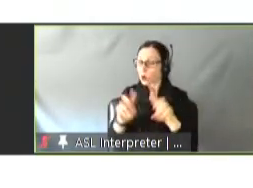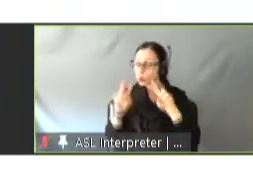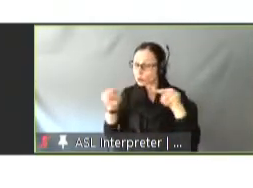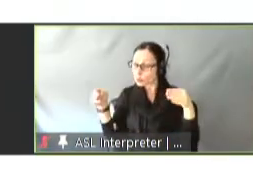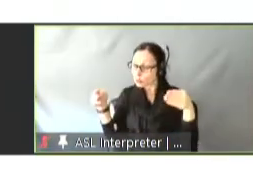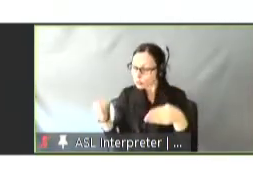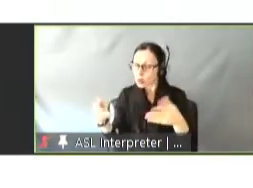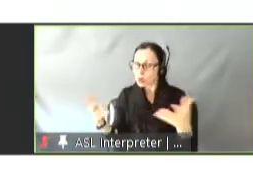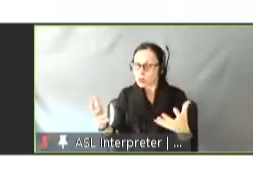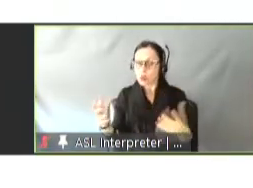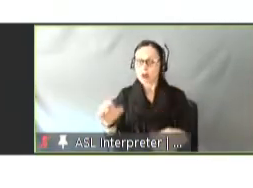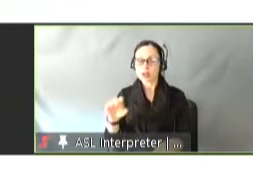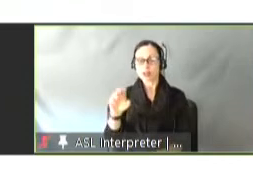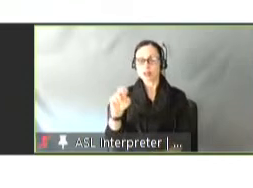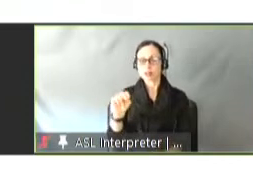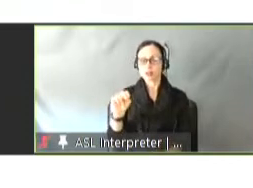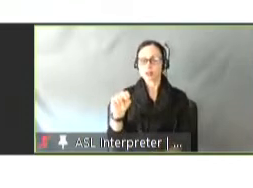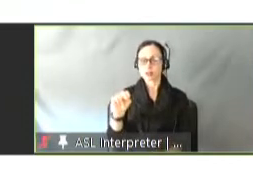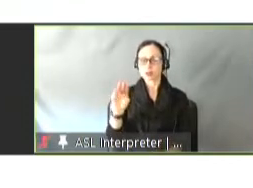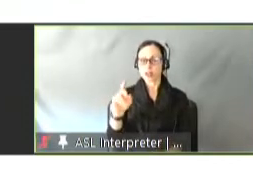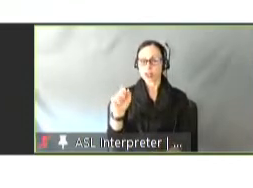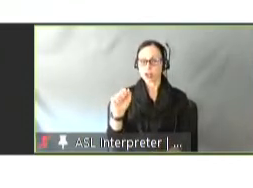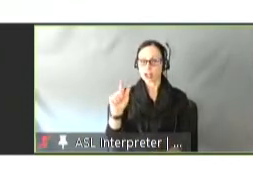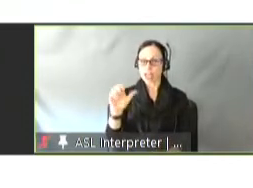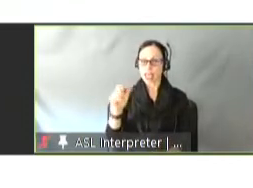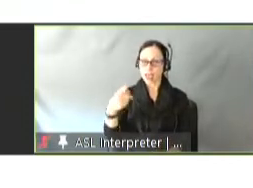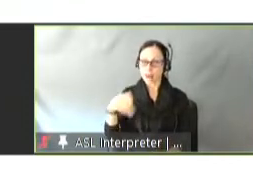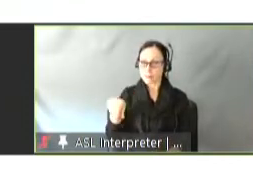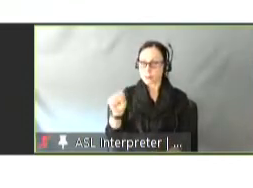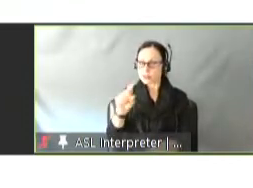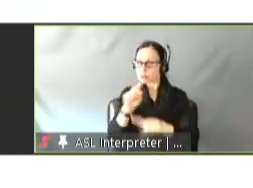nucleocapsid-specific responses, because these are the responses that are very